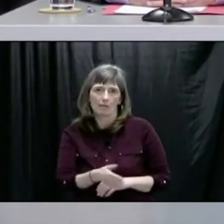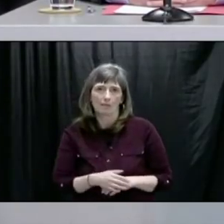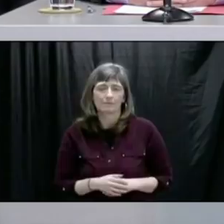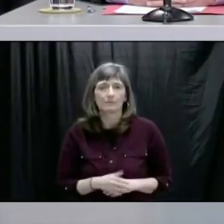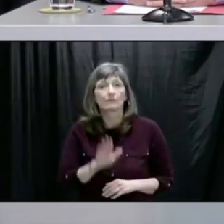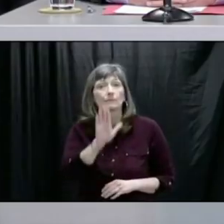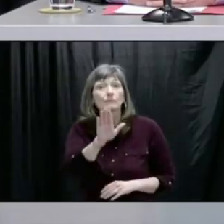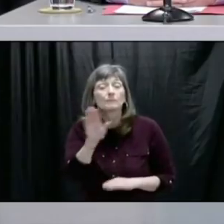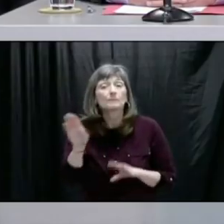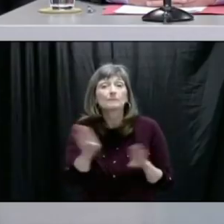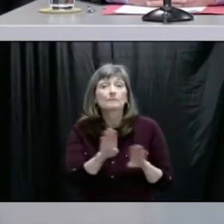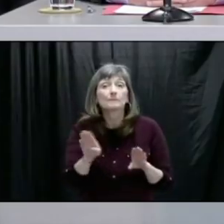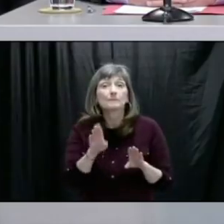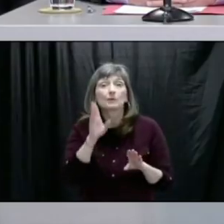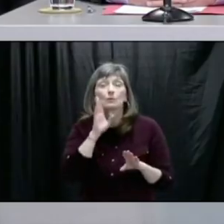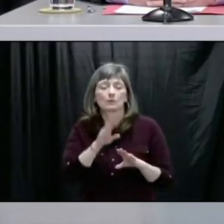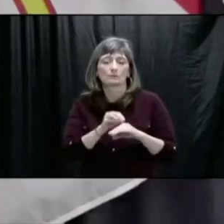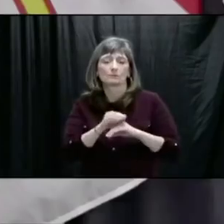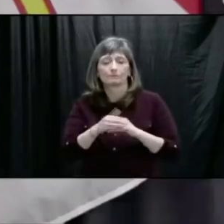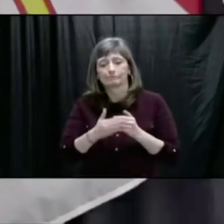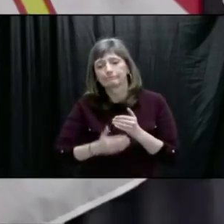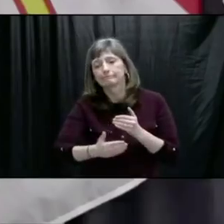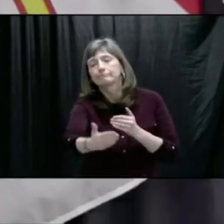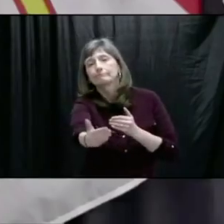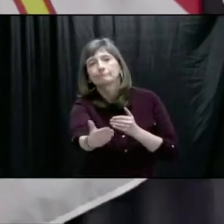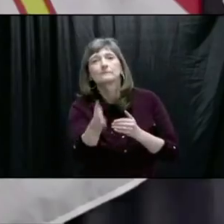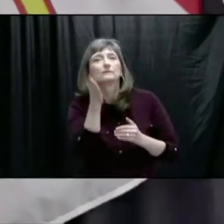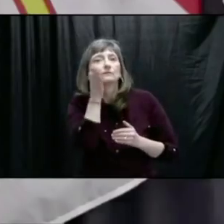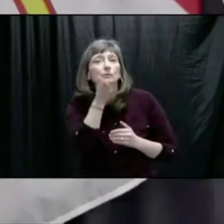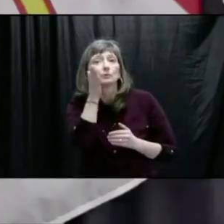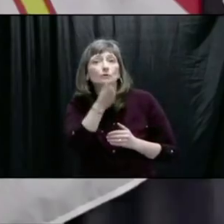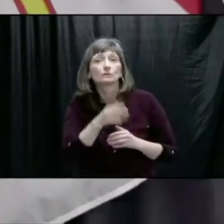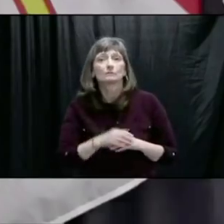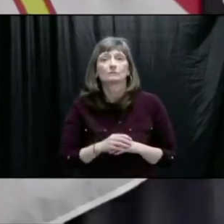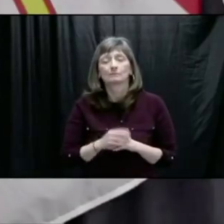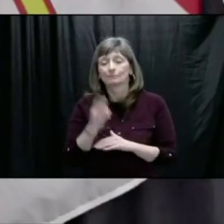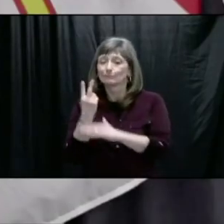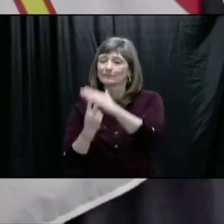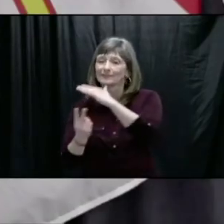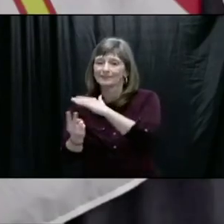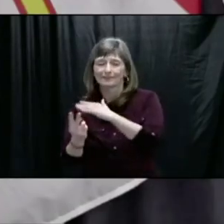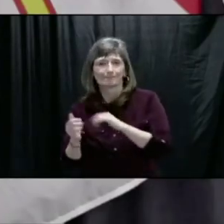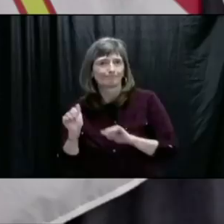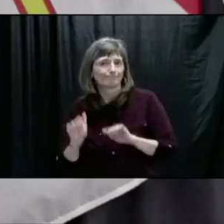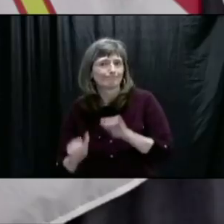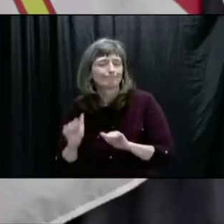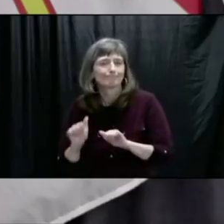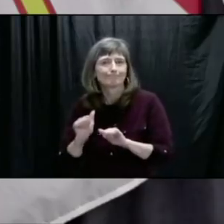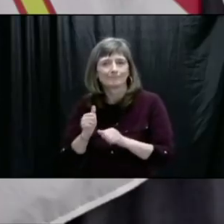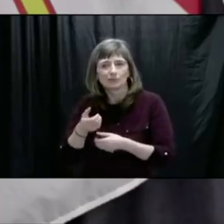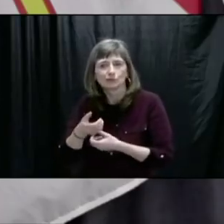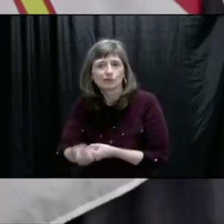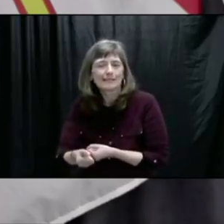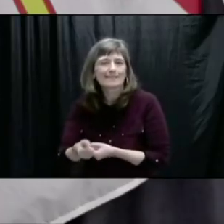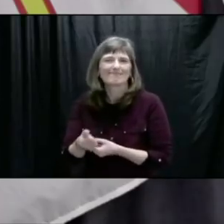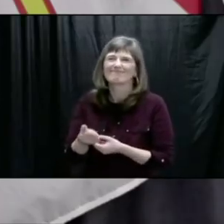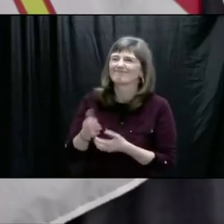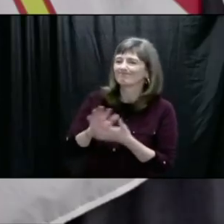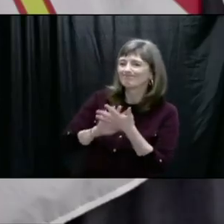BEYOND WILL DETERMINE THE TURNING POINT OF THIS VIRUS. WE KNOW THAT THERE'S NO